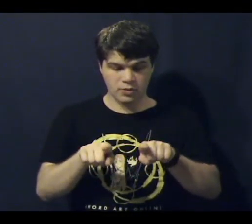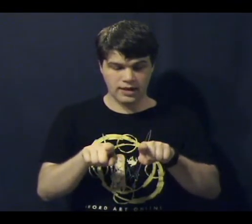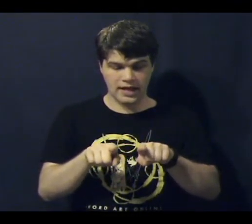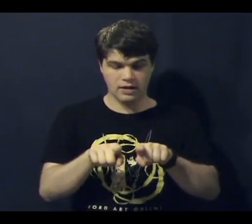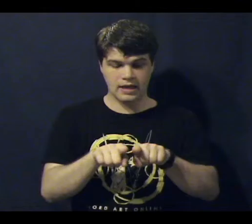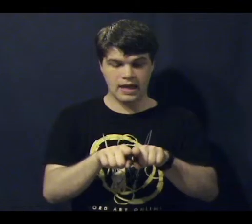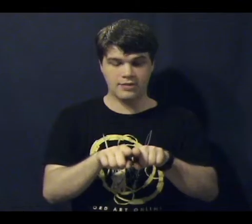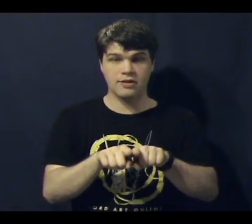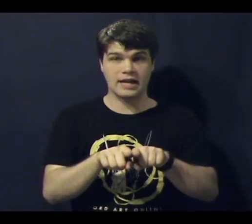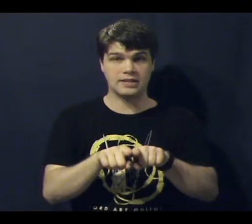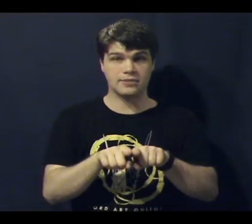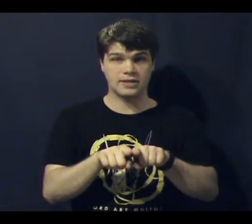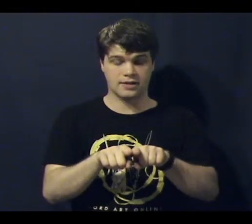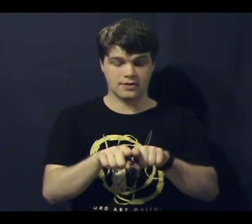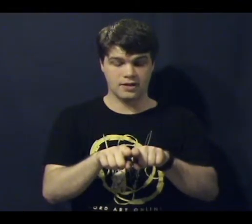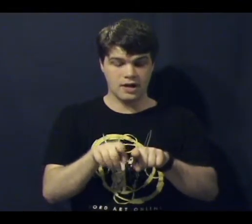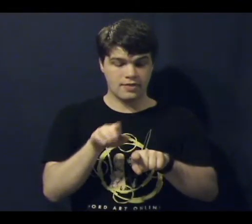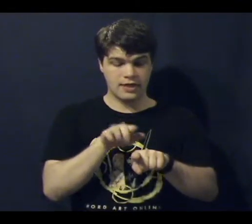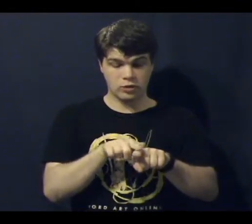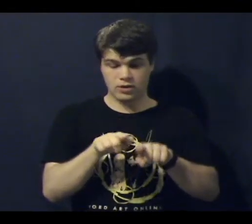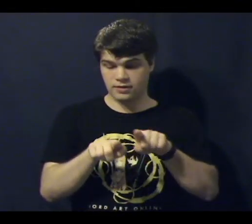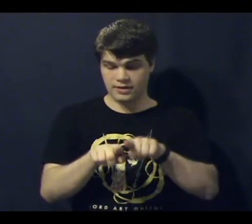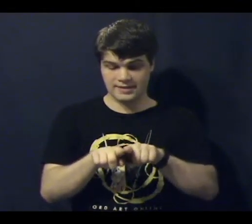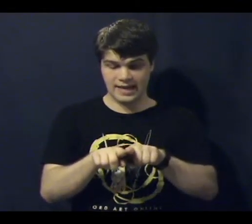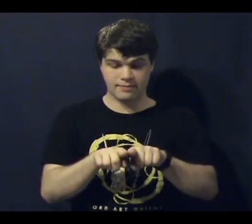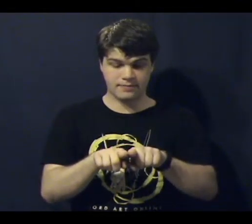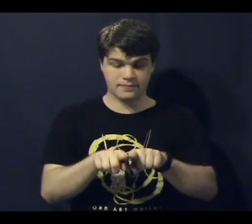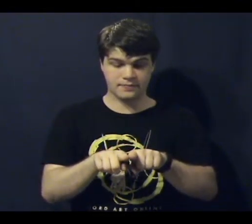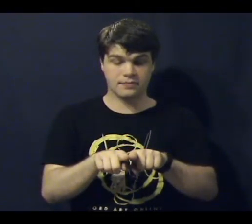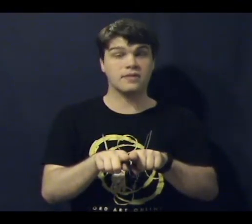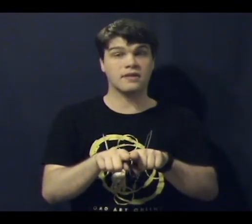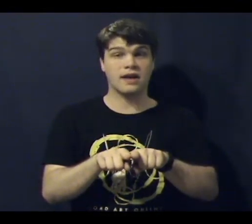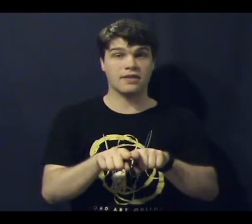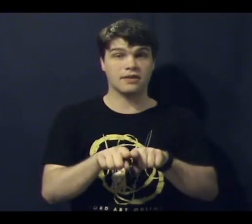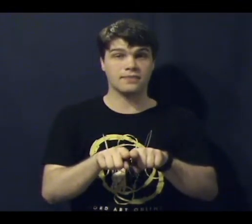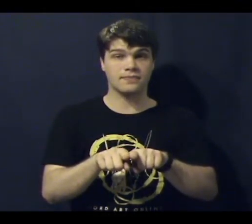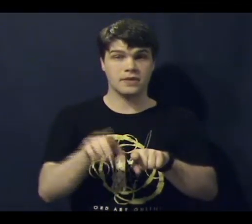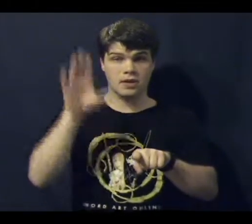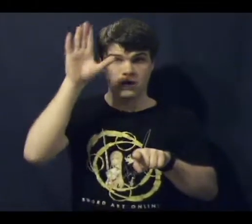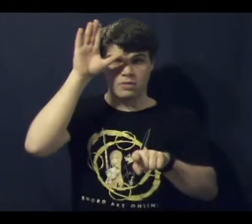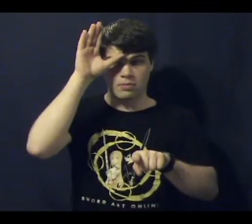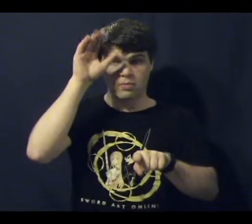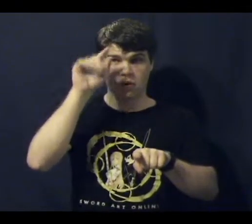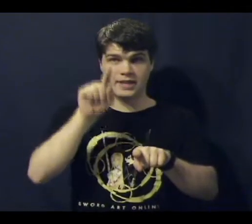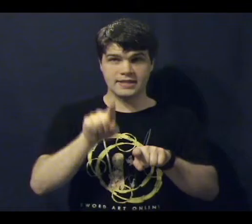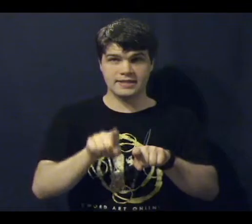are pointing out and they're next to each other, they look the same together. Boy tosame